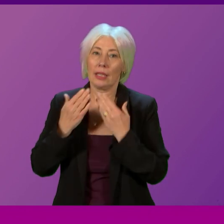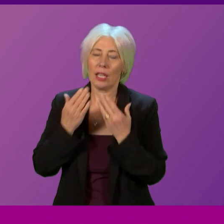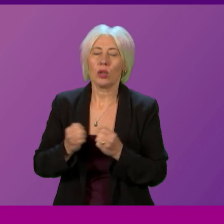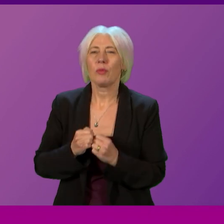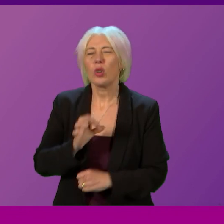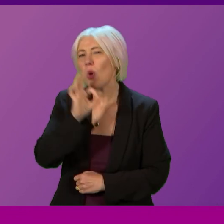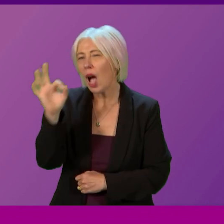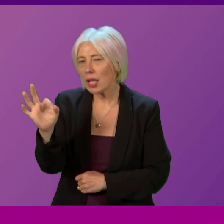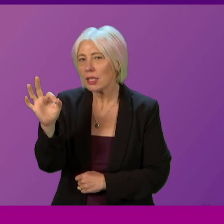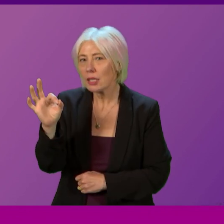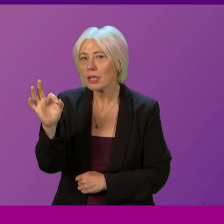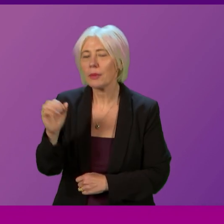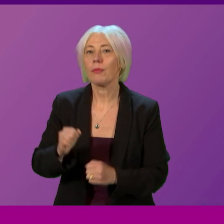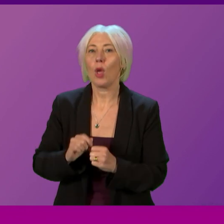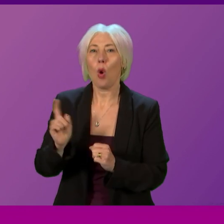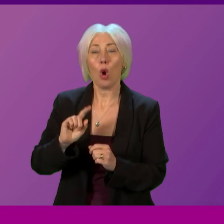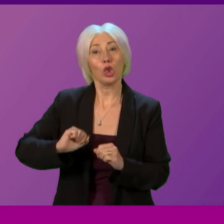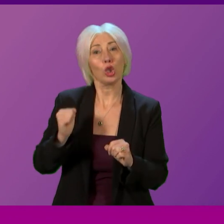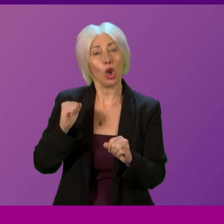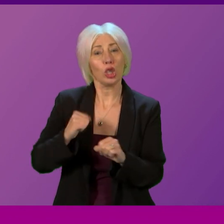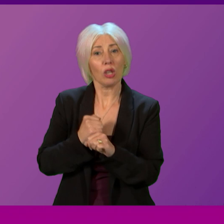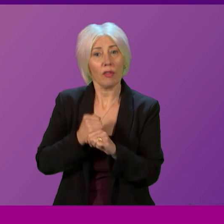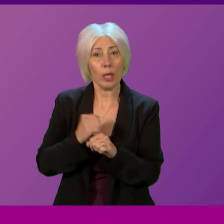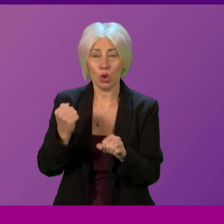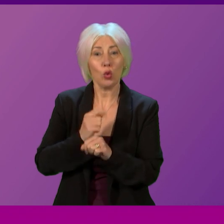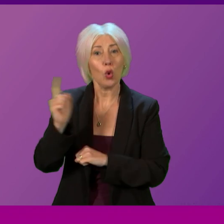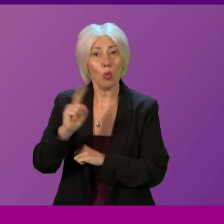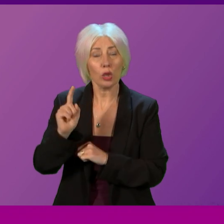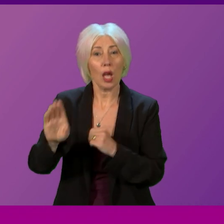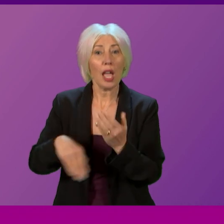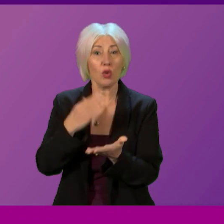To ask the First Minister what steps the Scottish Government is taking to ensure that gender-based